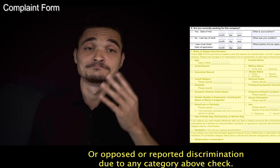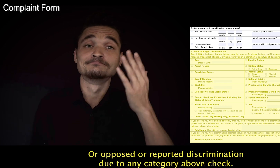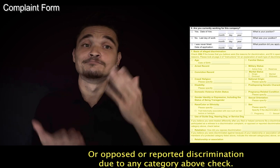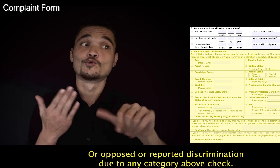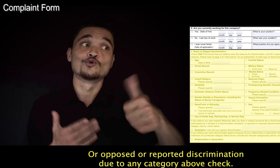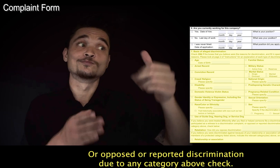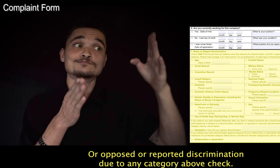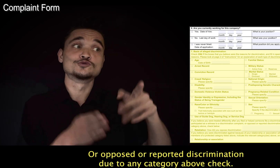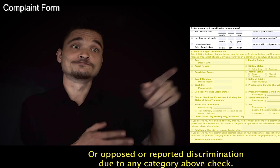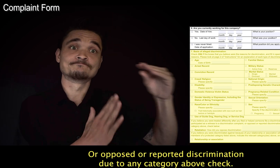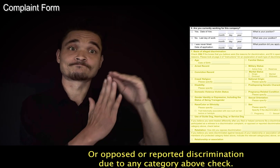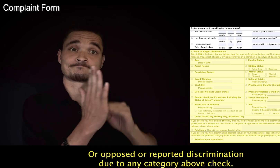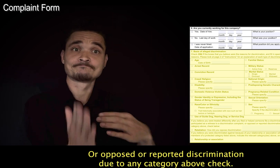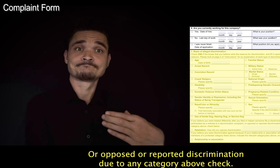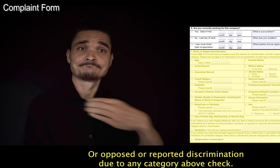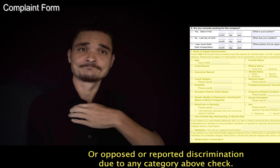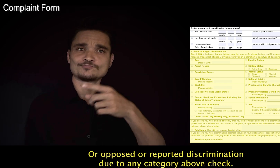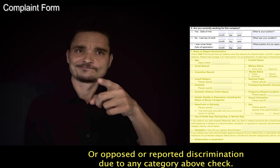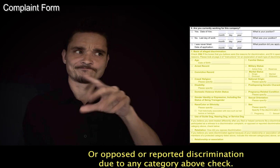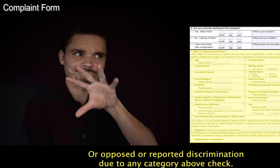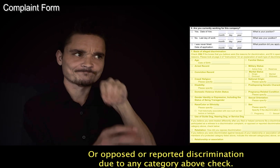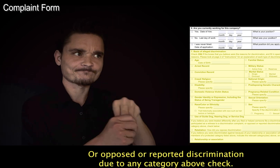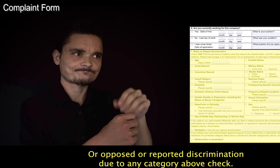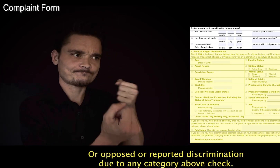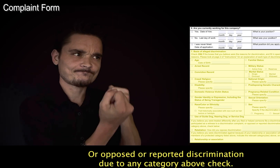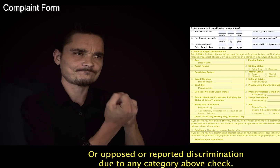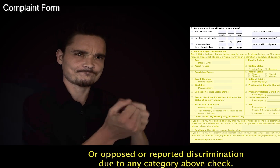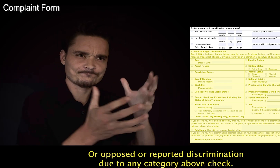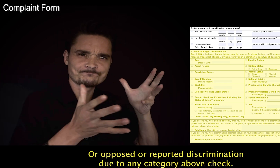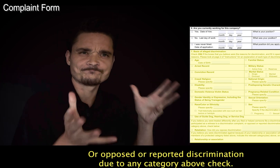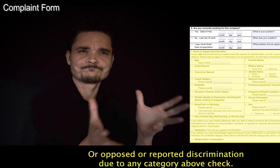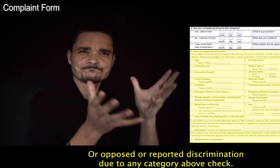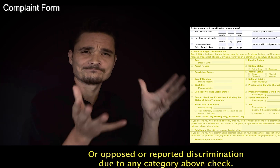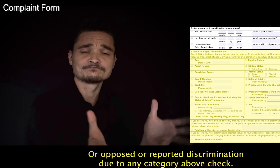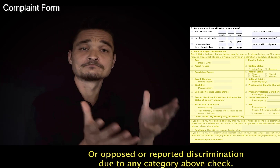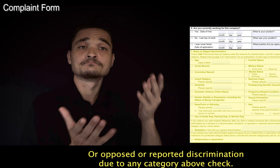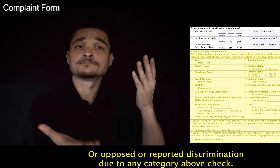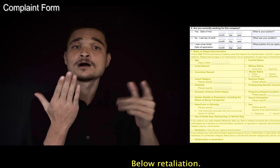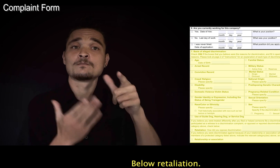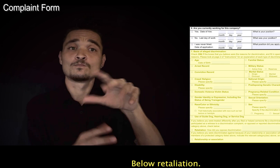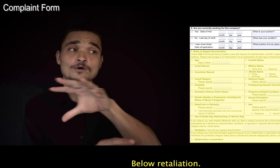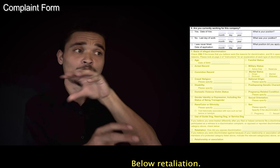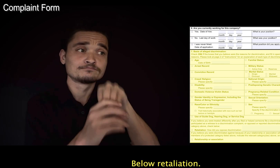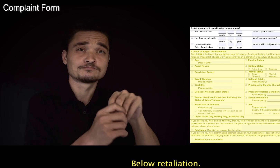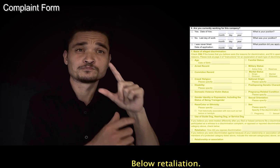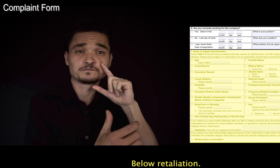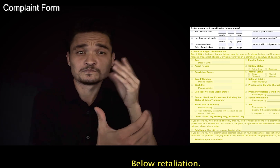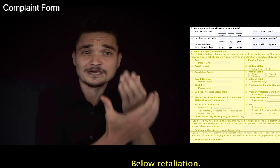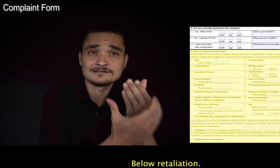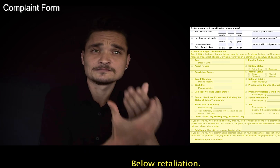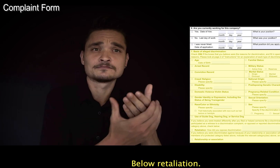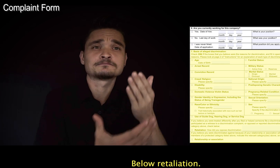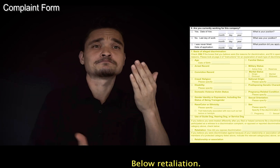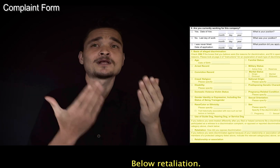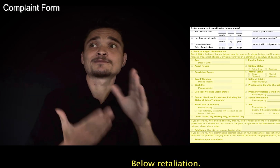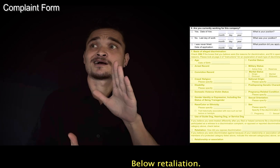Or opposed or reported discrimination due to any category above check. Below retaliation.